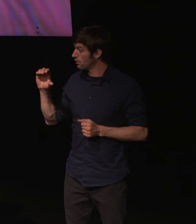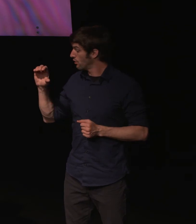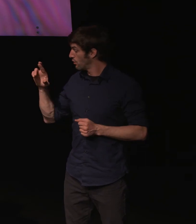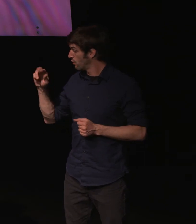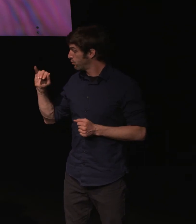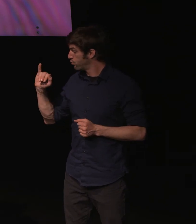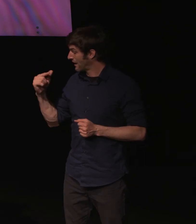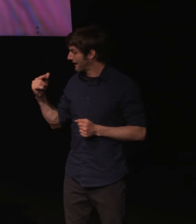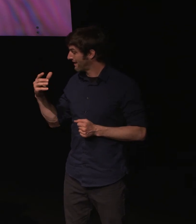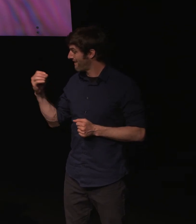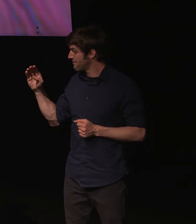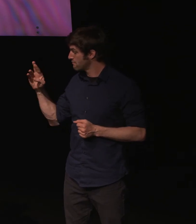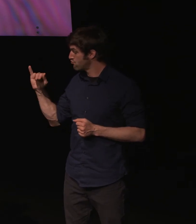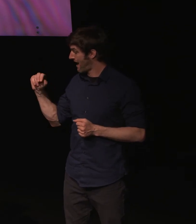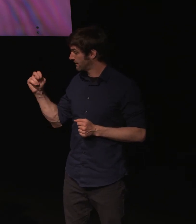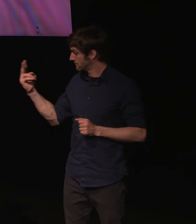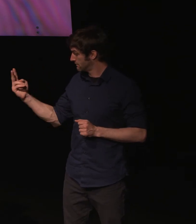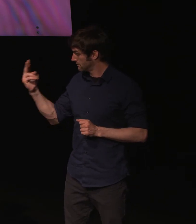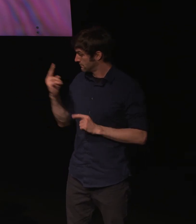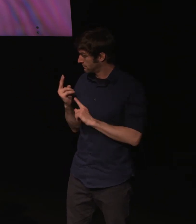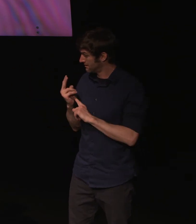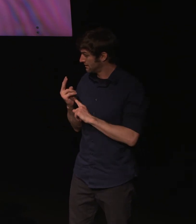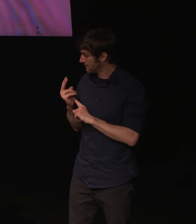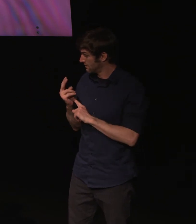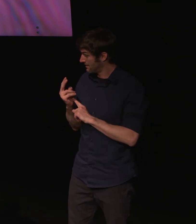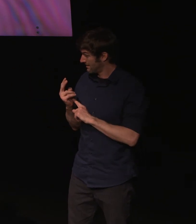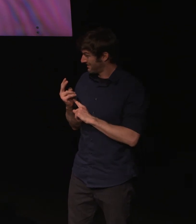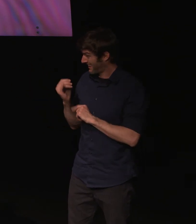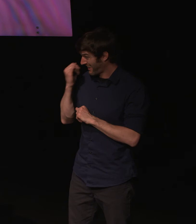I think it would have been another one of the 50 terrible prototypes.